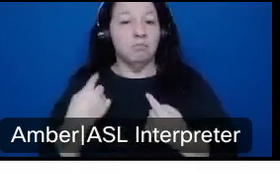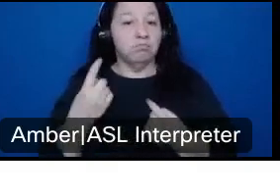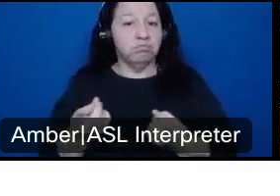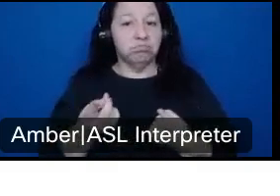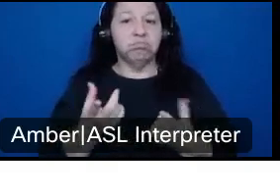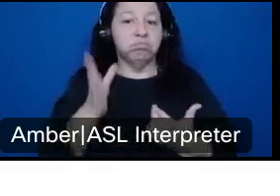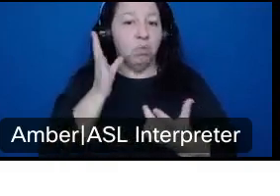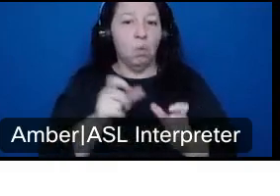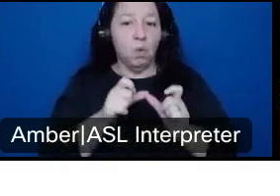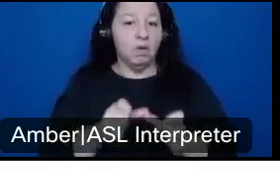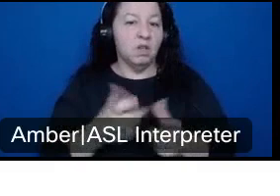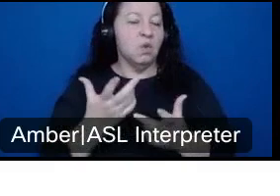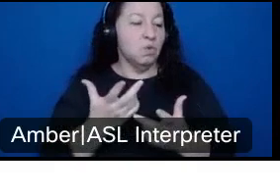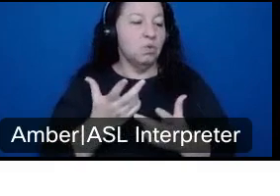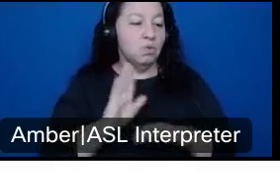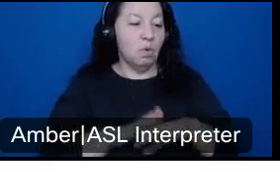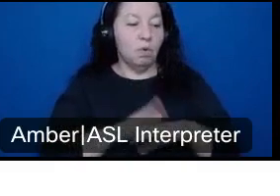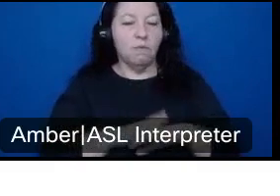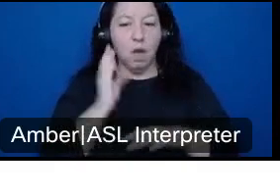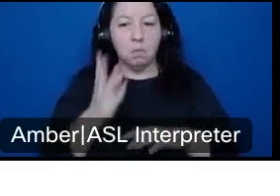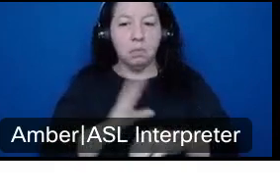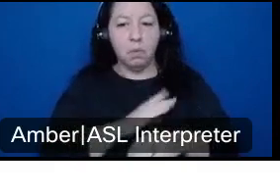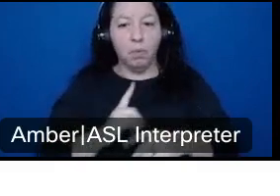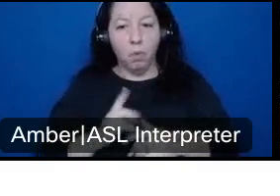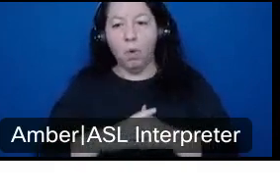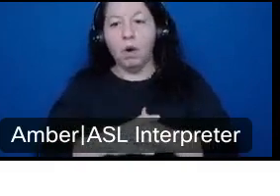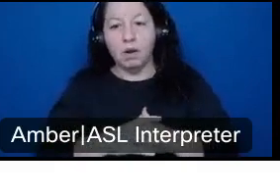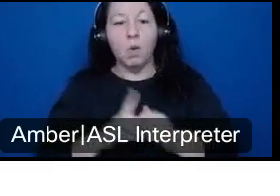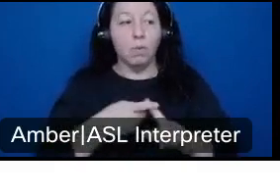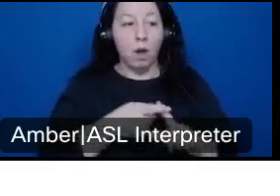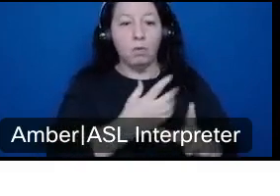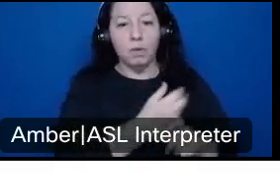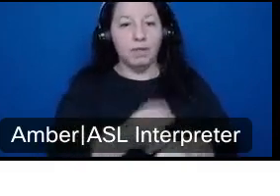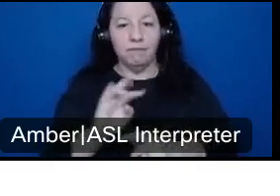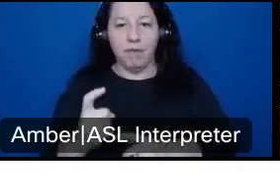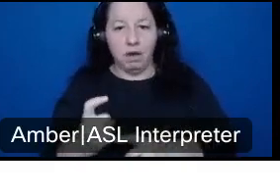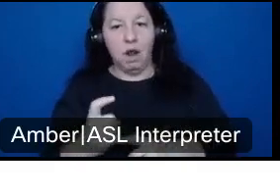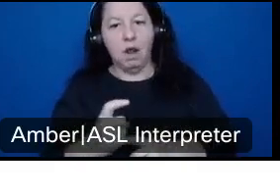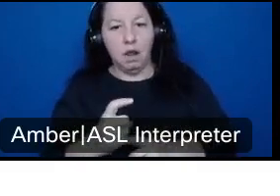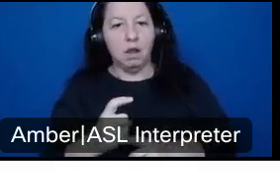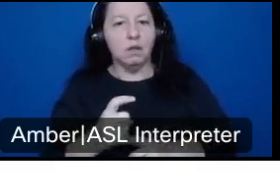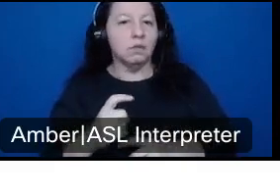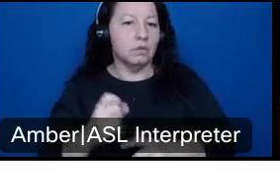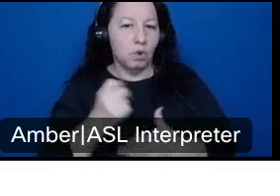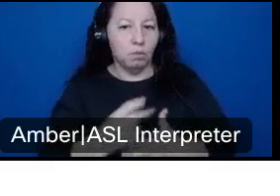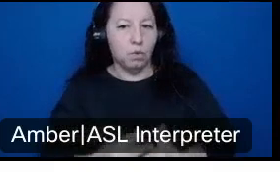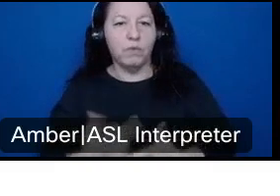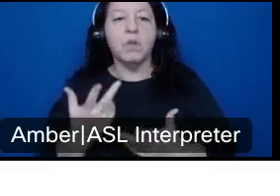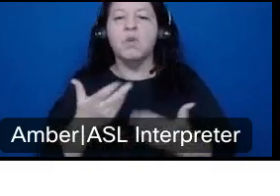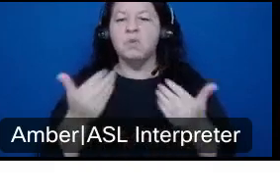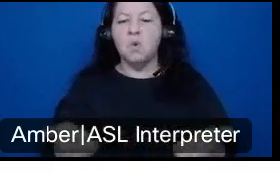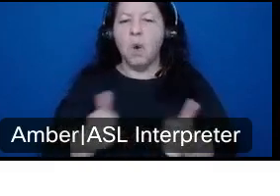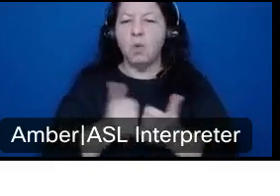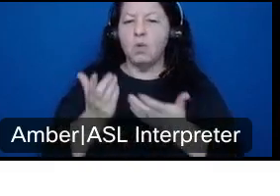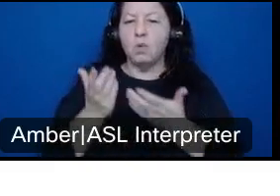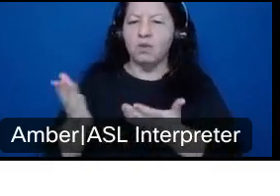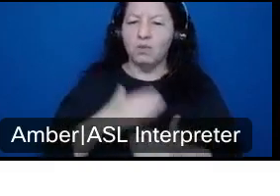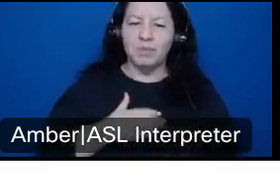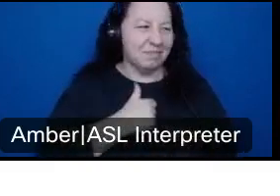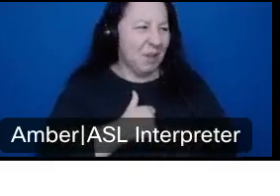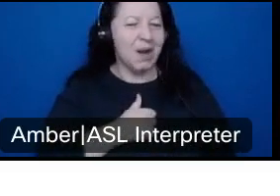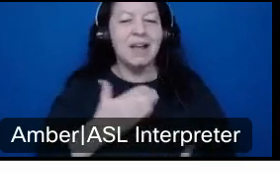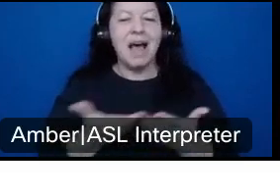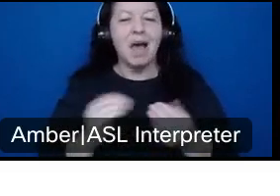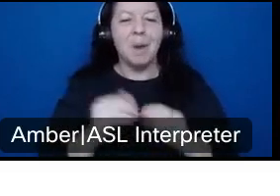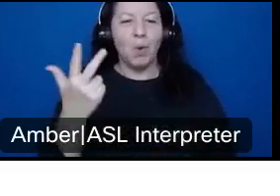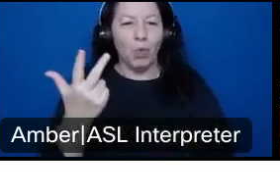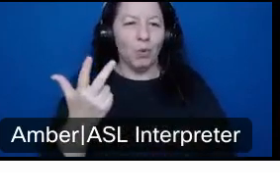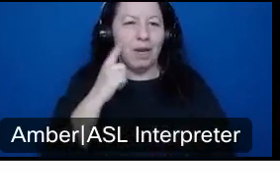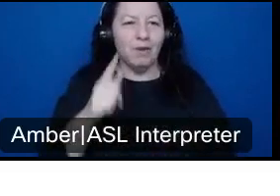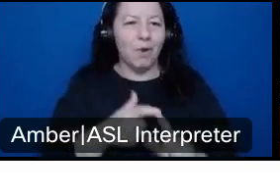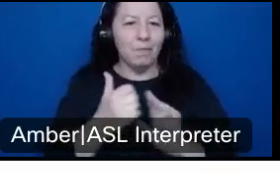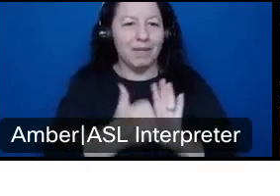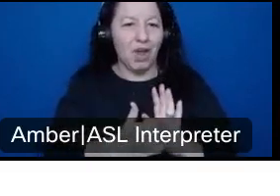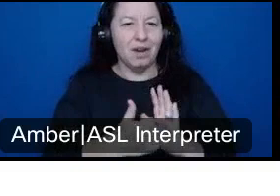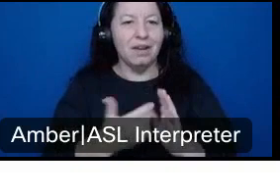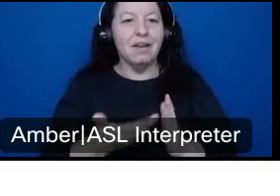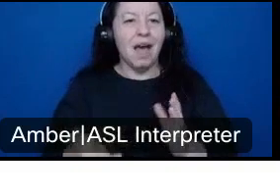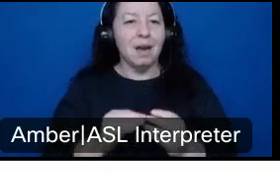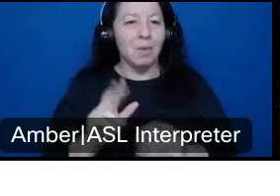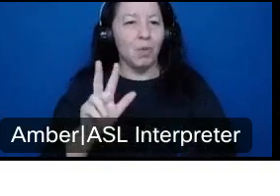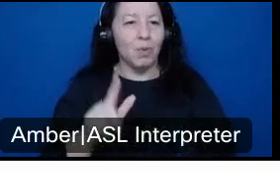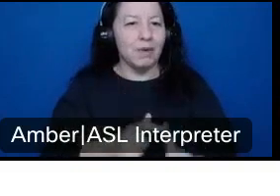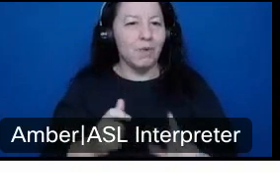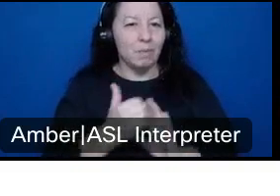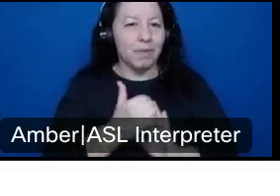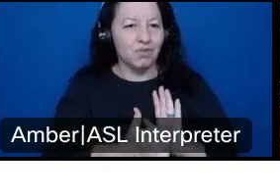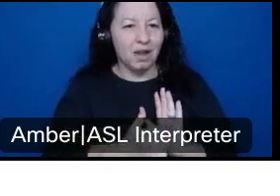As outstanding vendors approvals are received and move move on to the President's report. Uh, let's move to the resolutions. I'm sorry so, number item number 3 on your agenda uh, which is.